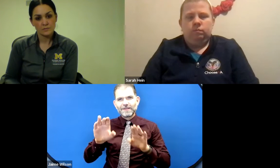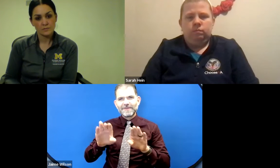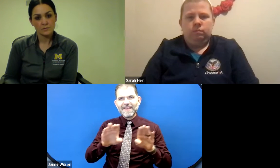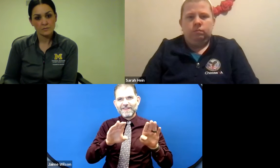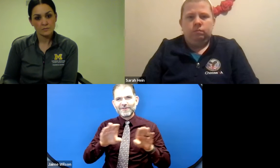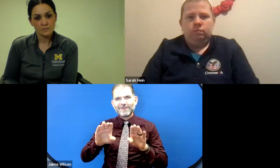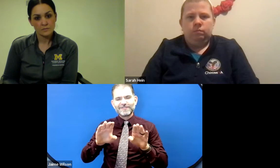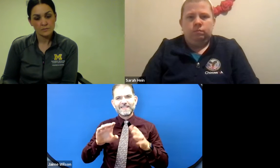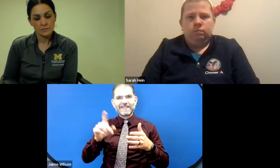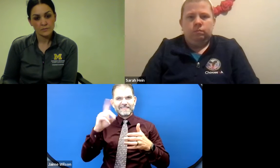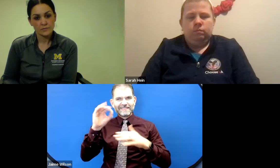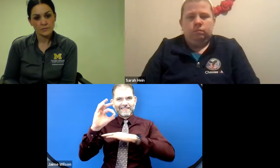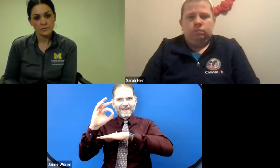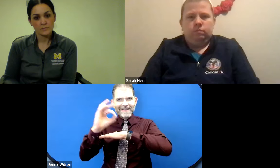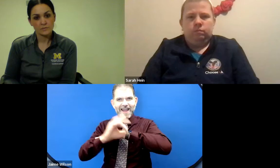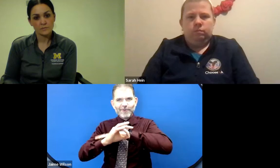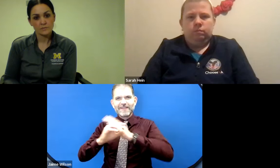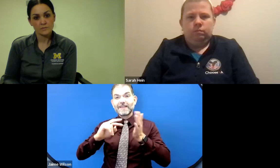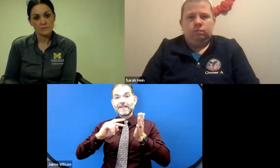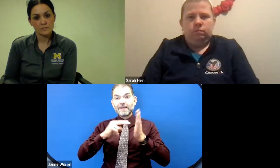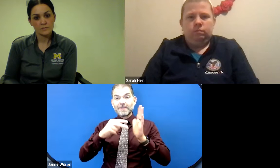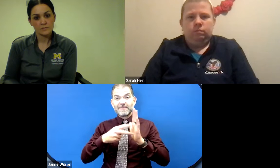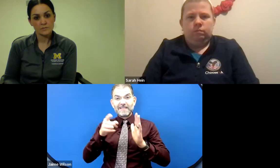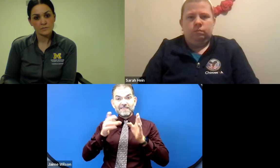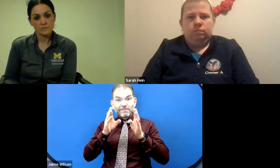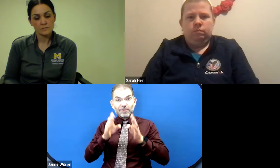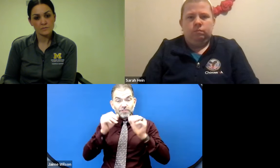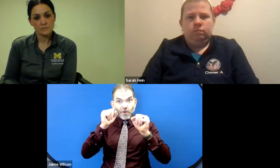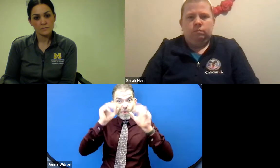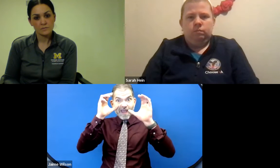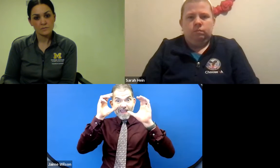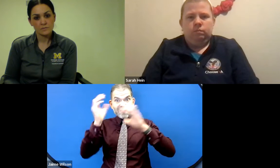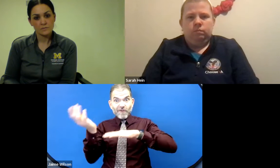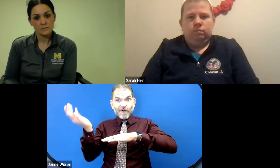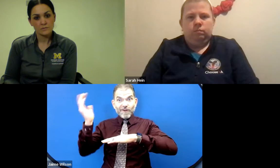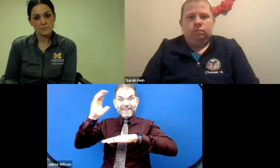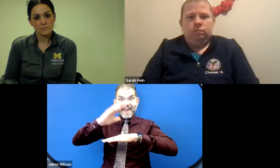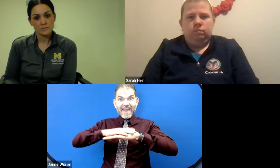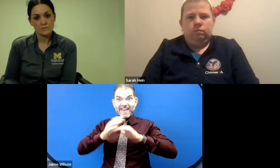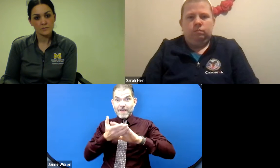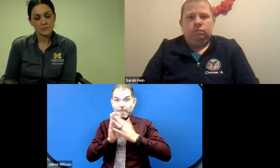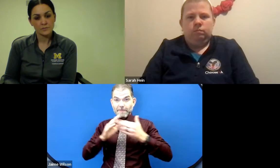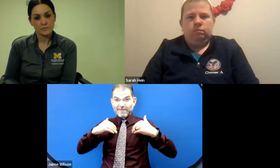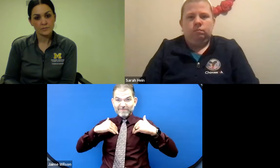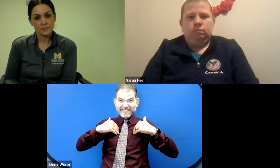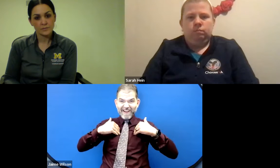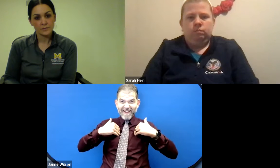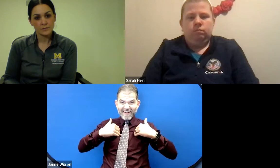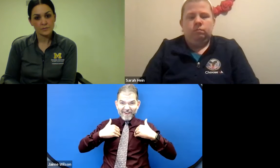ASL Interpreter: There's a term called sundowning behaviors, which means ASL Interpreter: that person's awake all day.